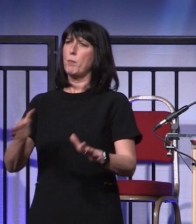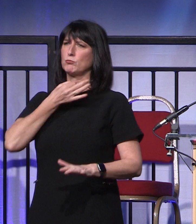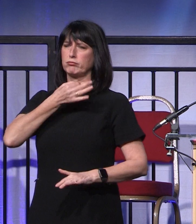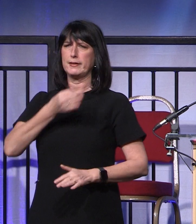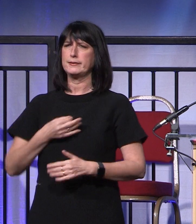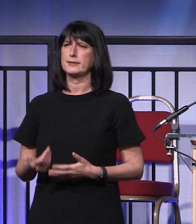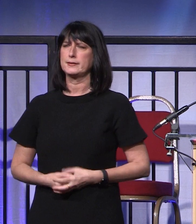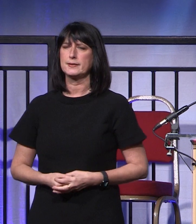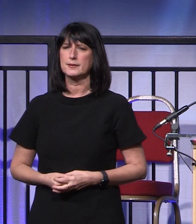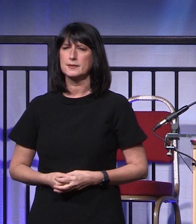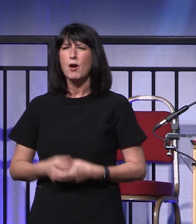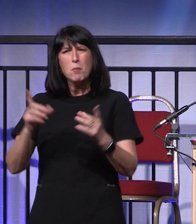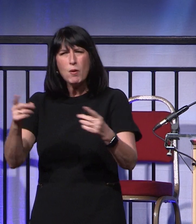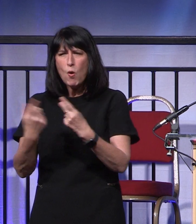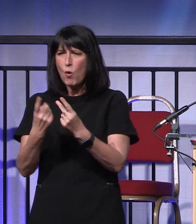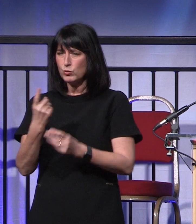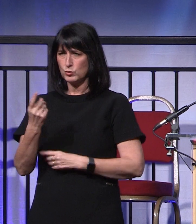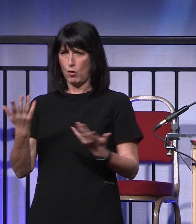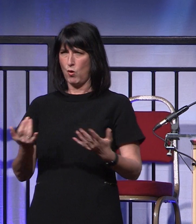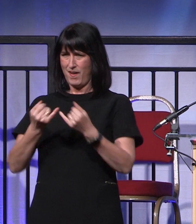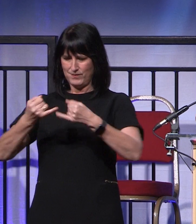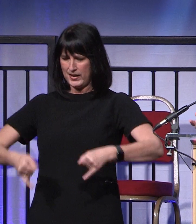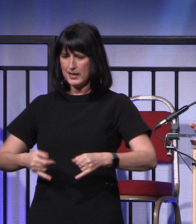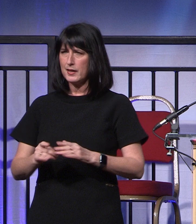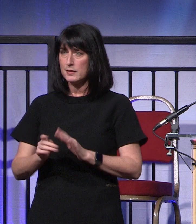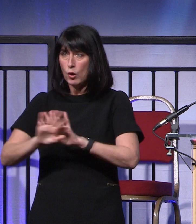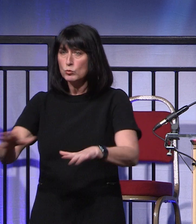afraid of failing either it might sound odd that I'm telling you